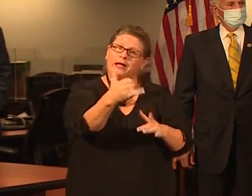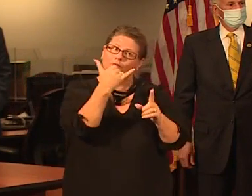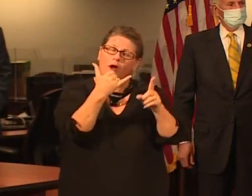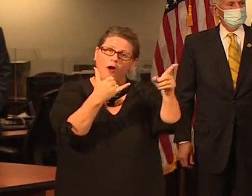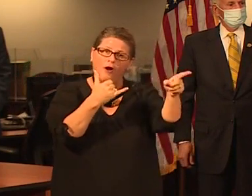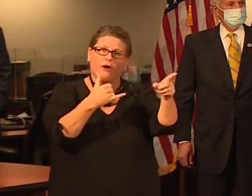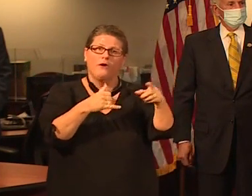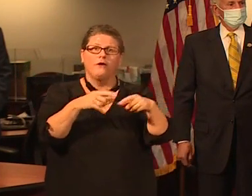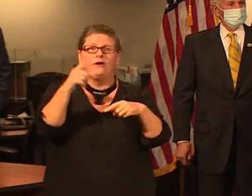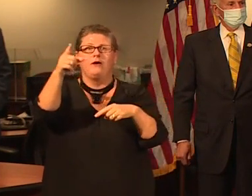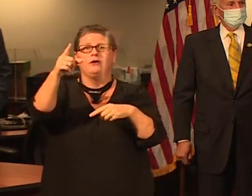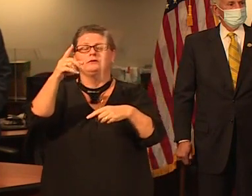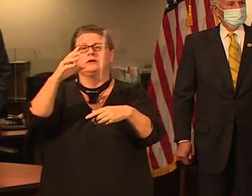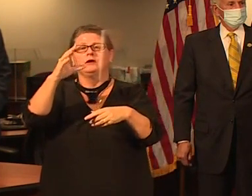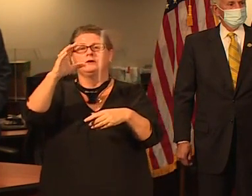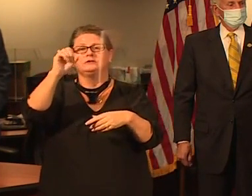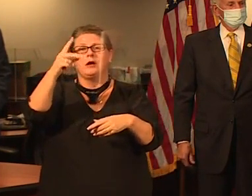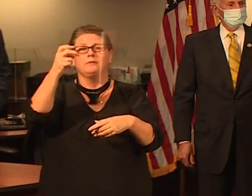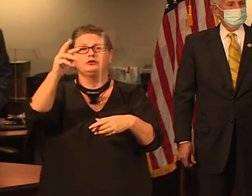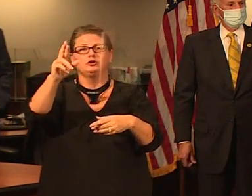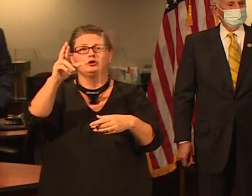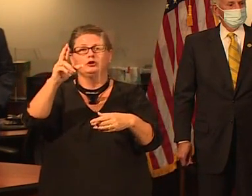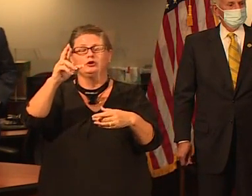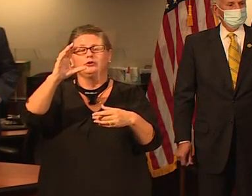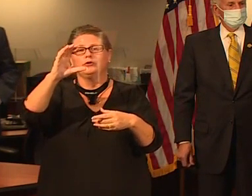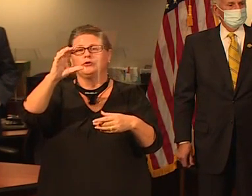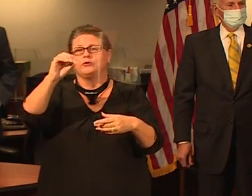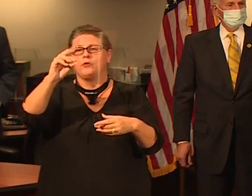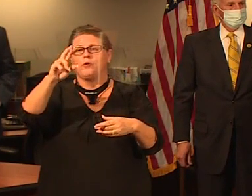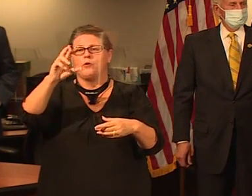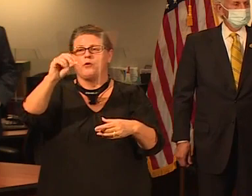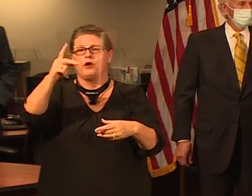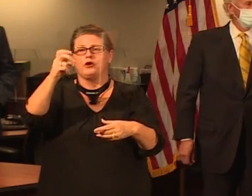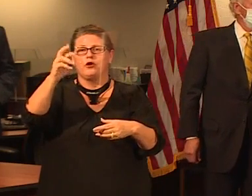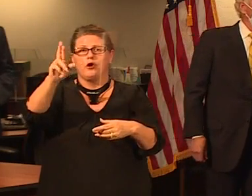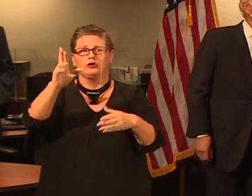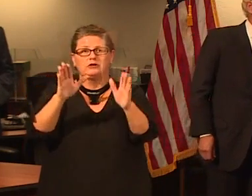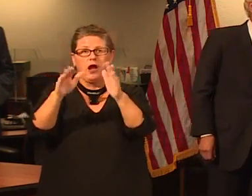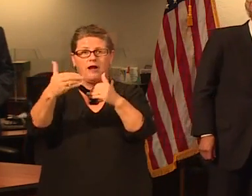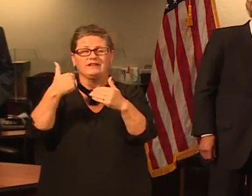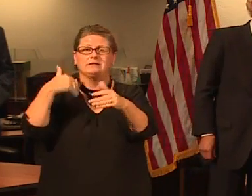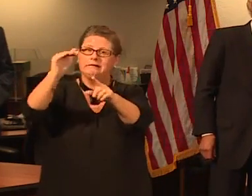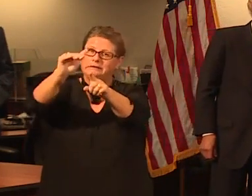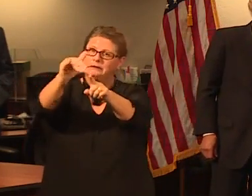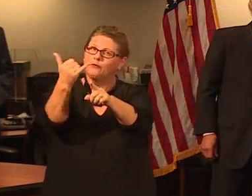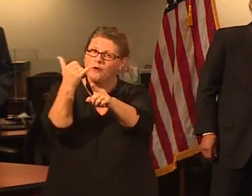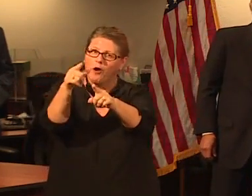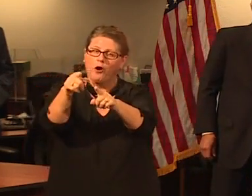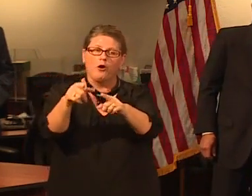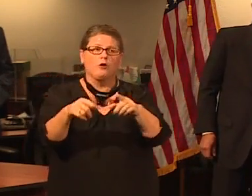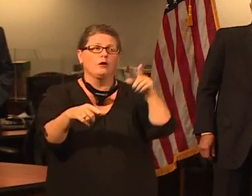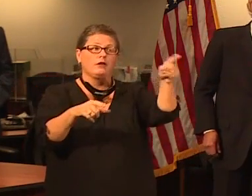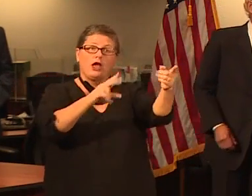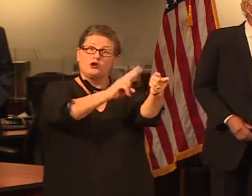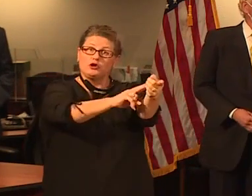WE IMMEDIATELY CONTACTED FOLKS AT DHEC. WE RECEIPT THEM KNOW OF THAT.